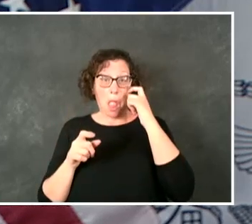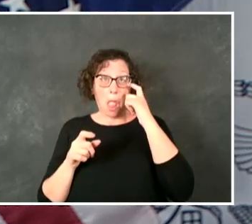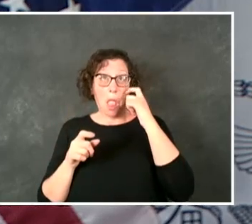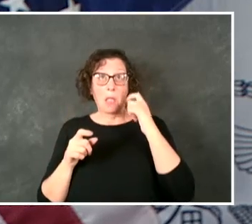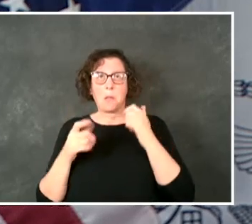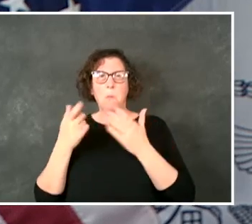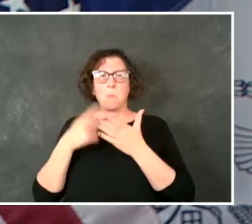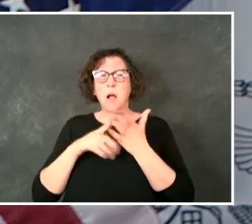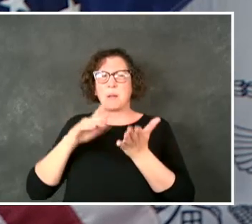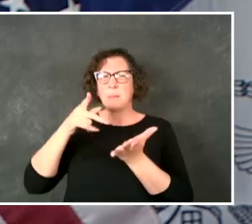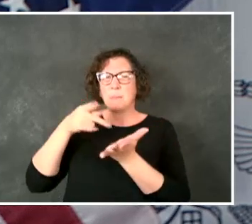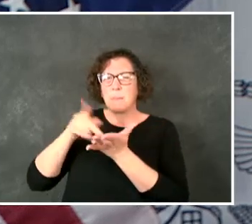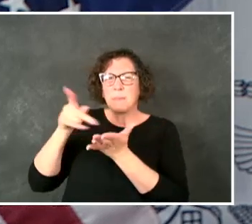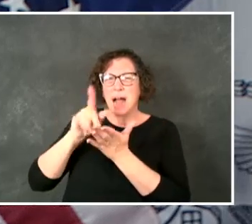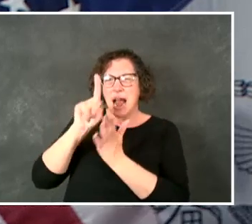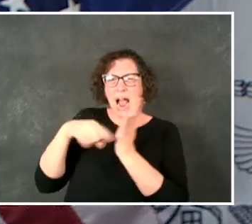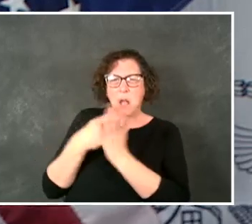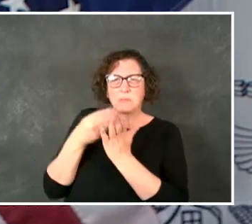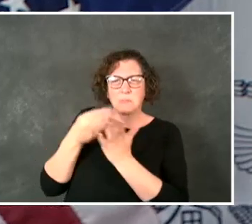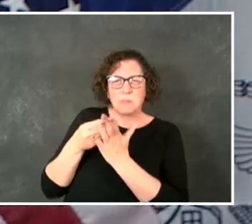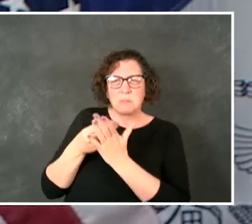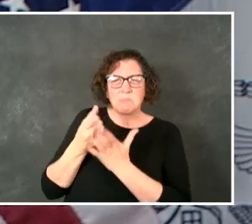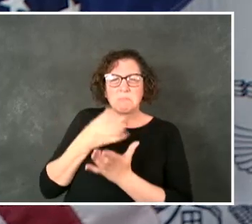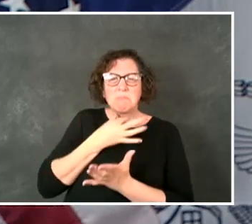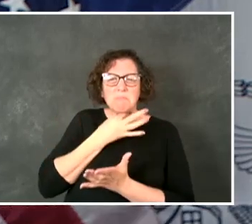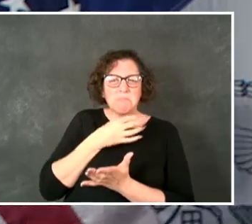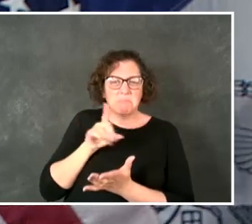DOCTORS WHO C AN